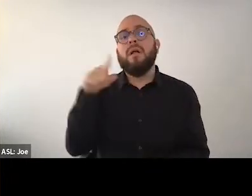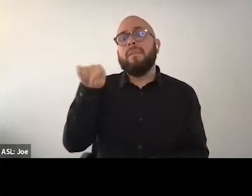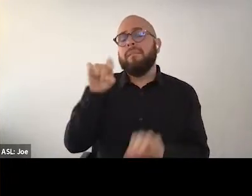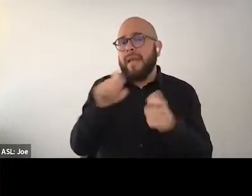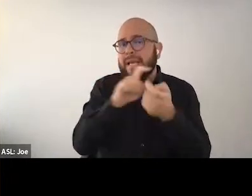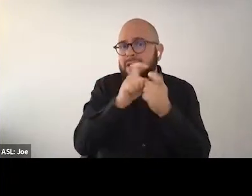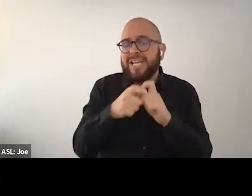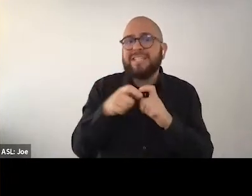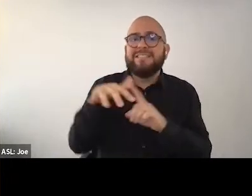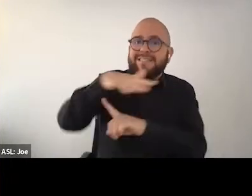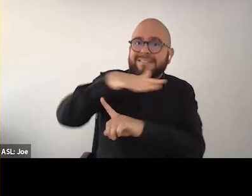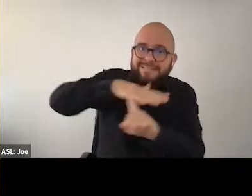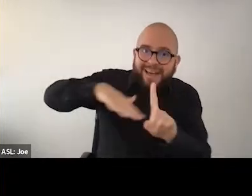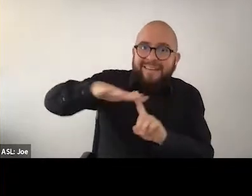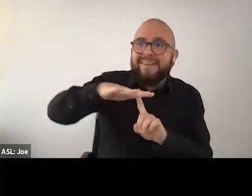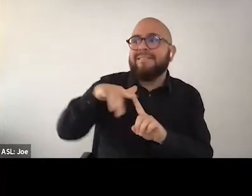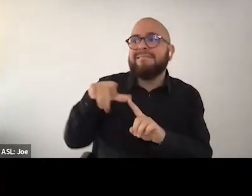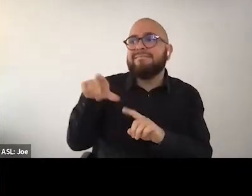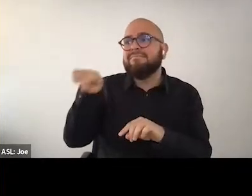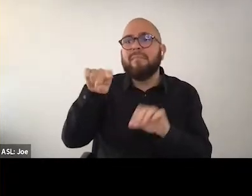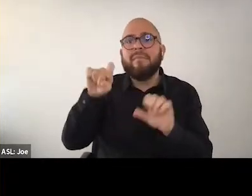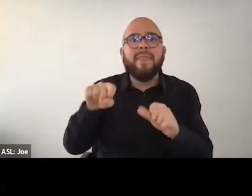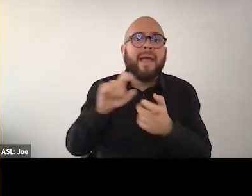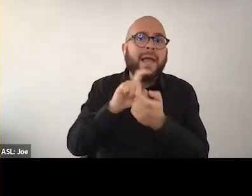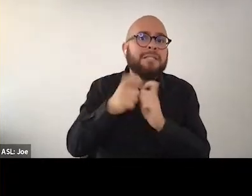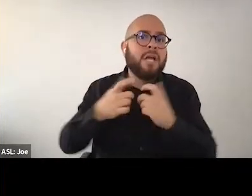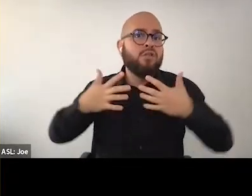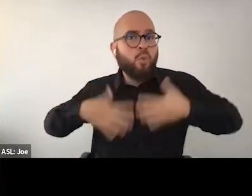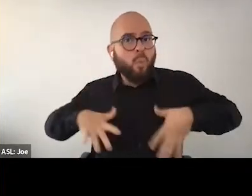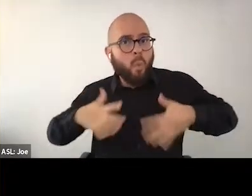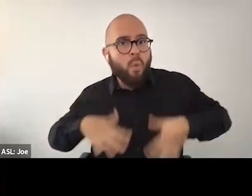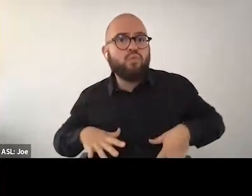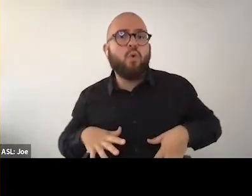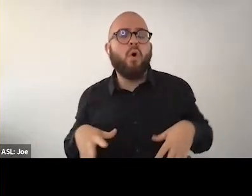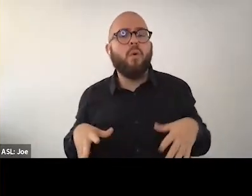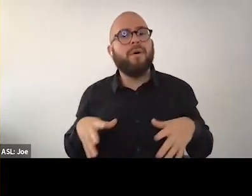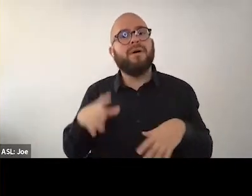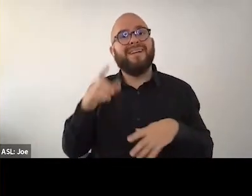as long as that setting change is done by Green Screen or CGI.